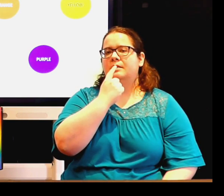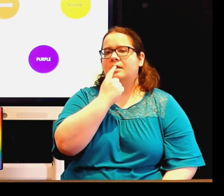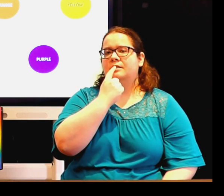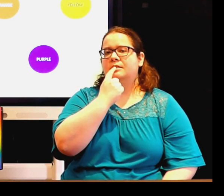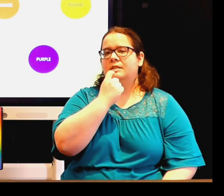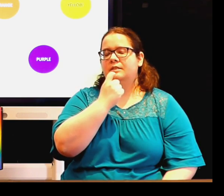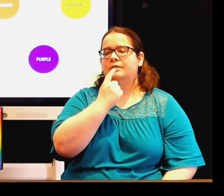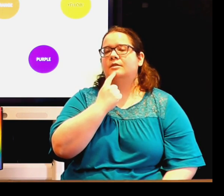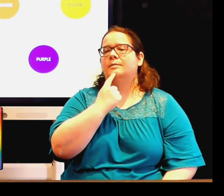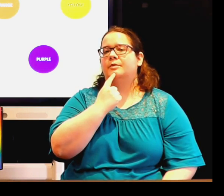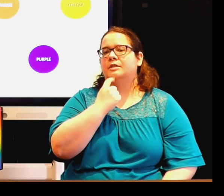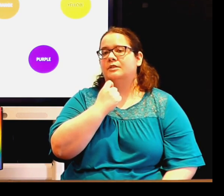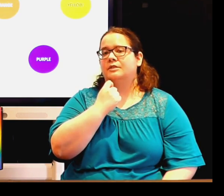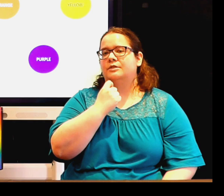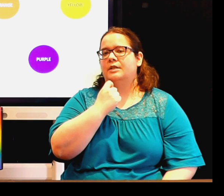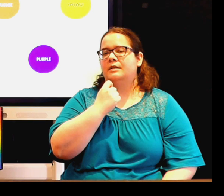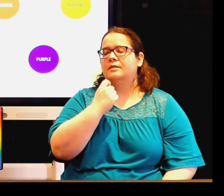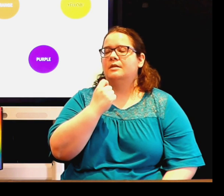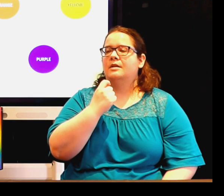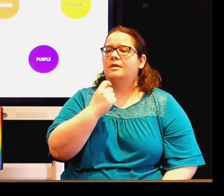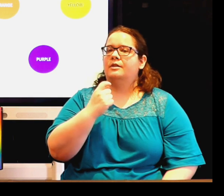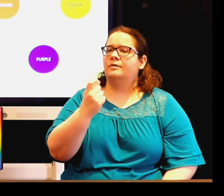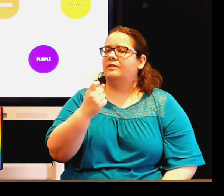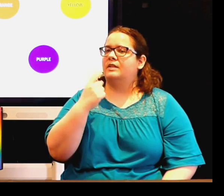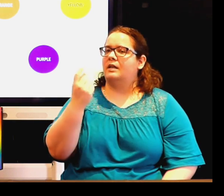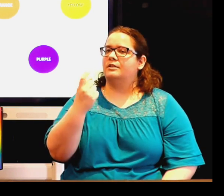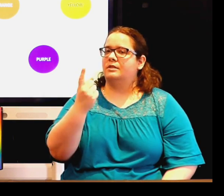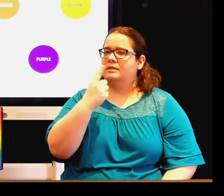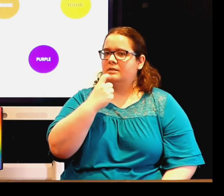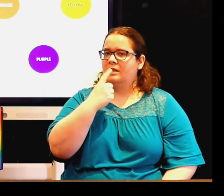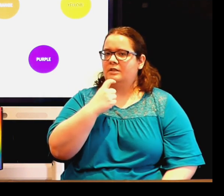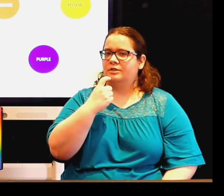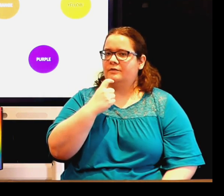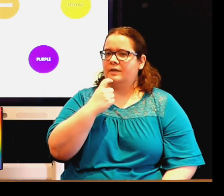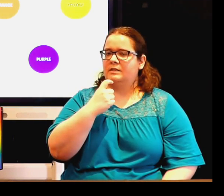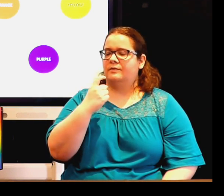actually touch their lip or touch their chin, you don't have to actually touch your face if you